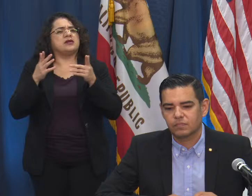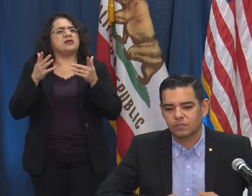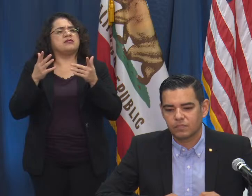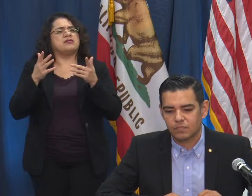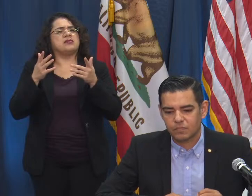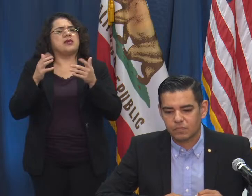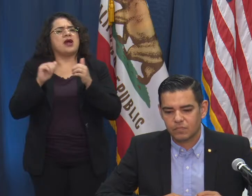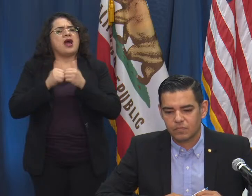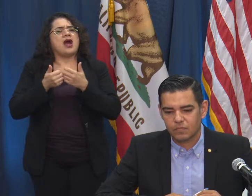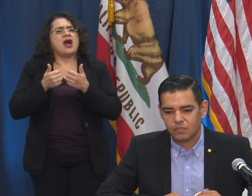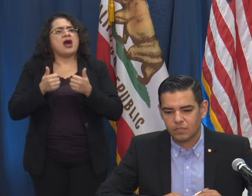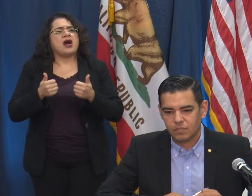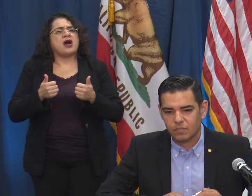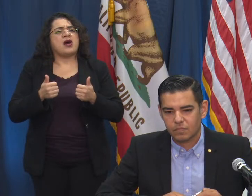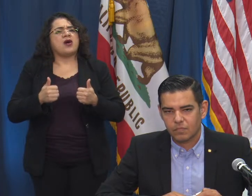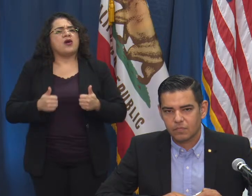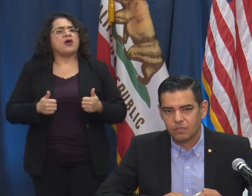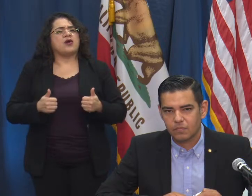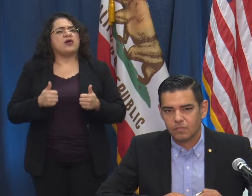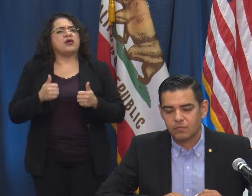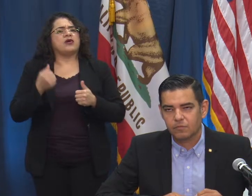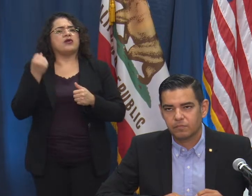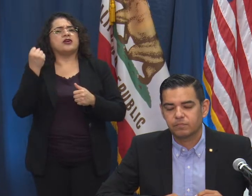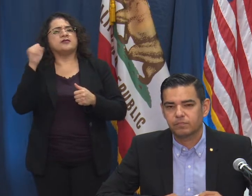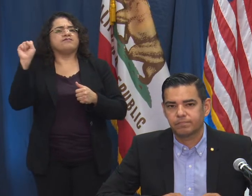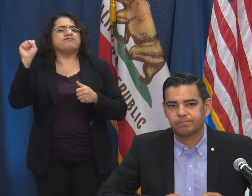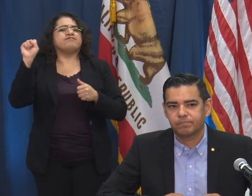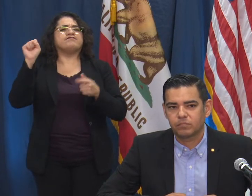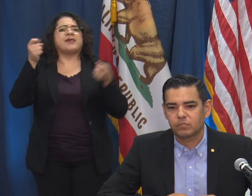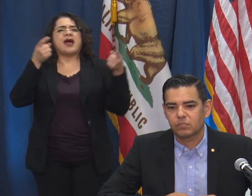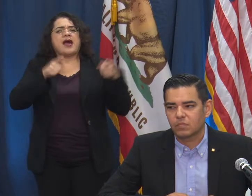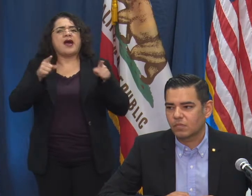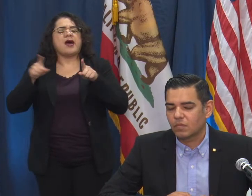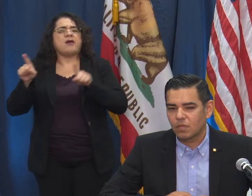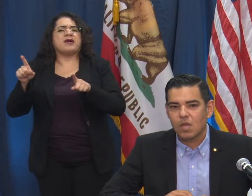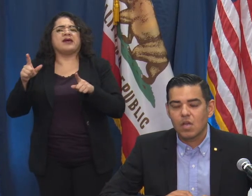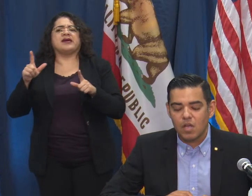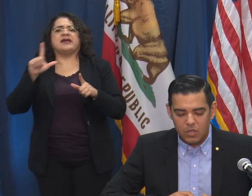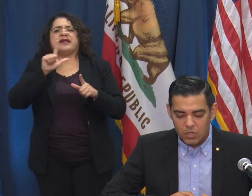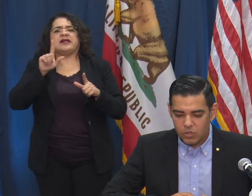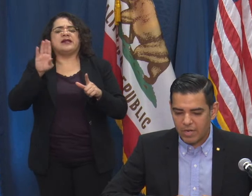give residents who are concerned, confused, or timid on the subject? Sure. I